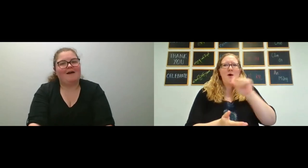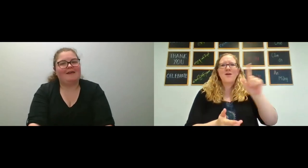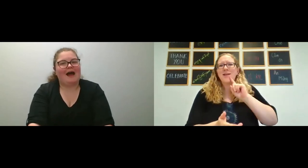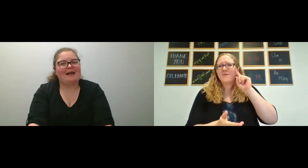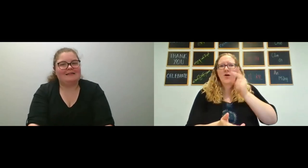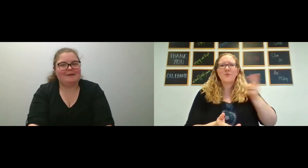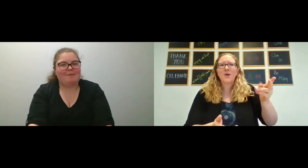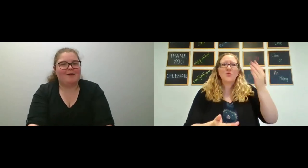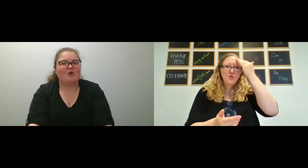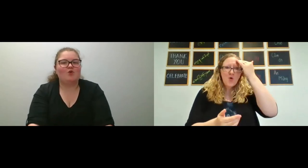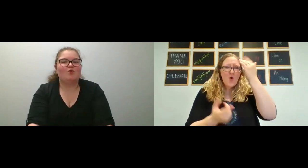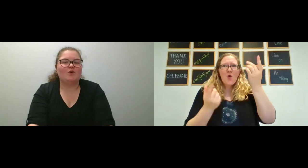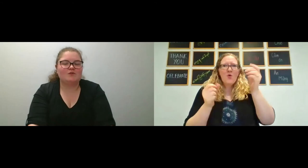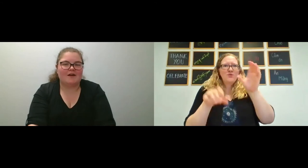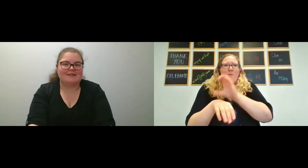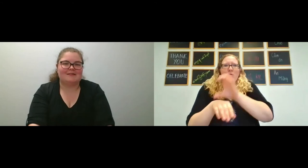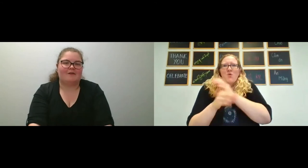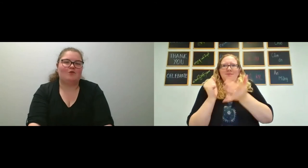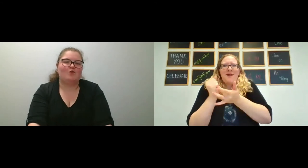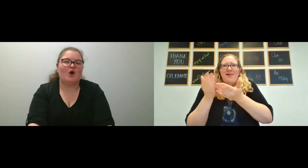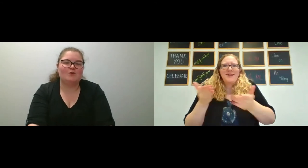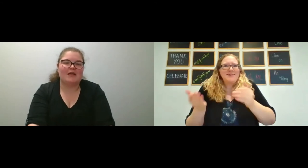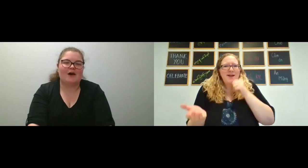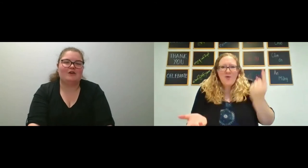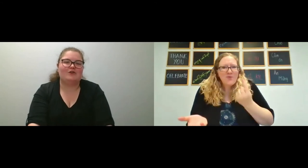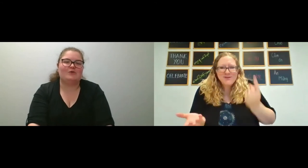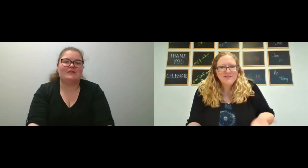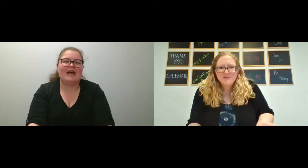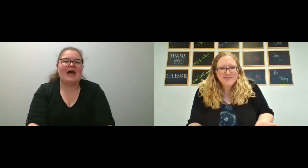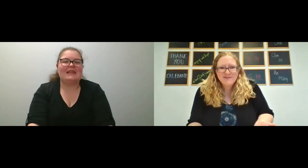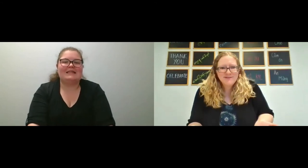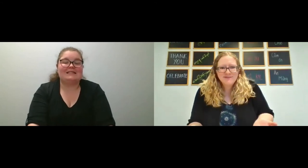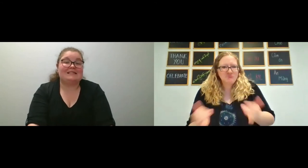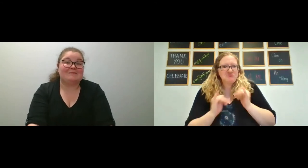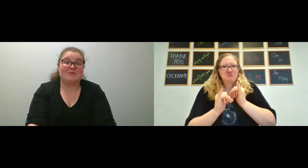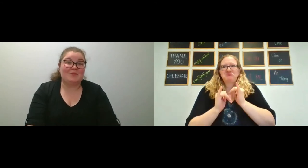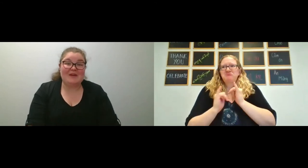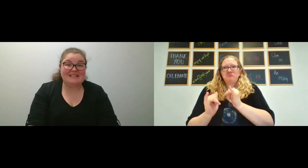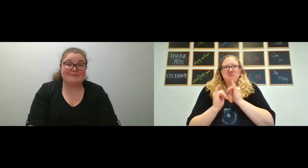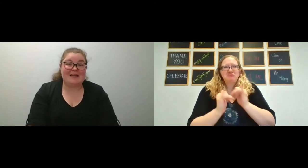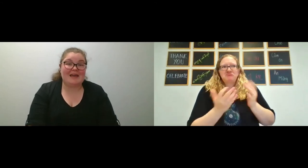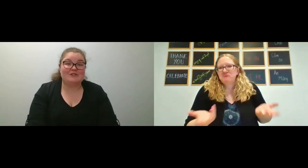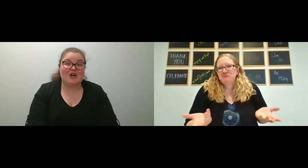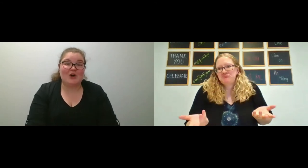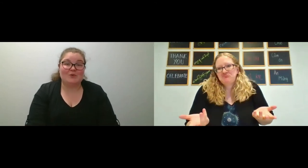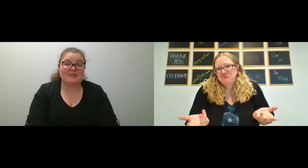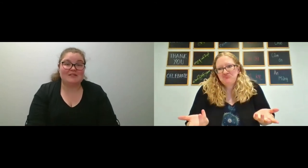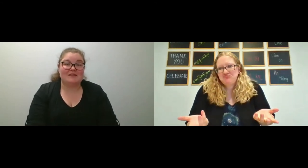on the IT department, who knows all this stuff, who knows how to use this systems when we sometimes don't.